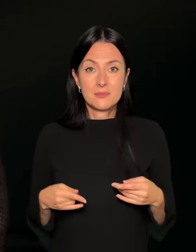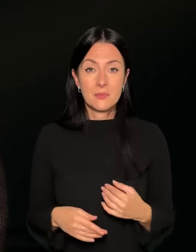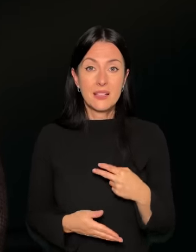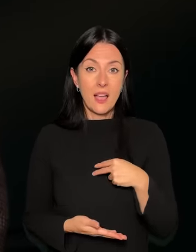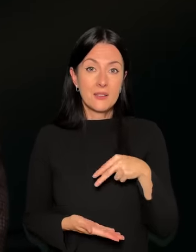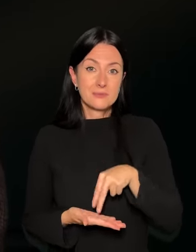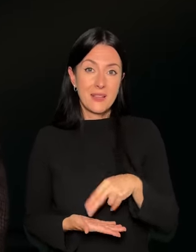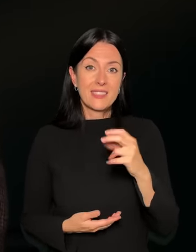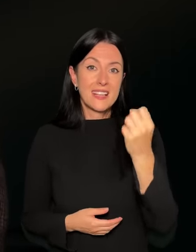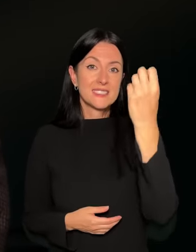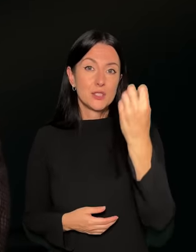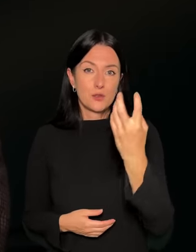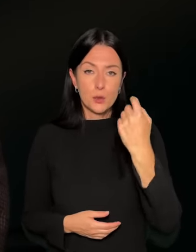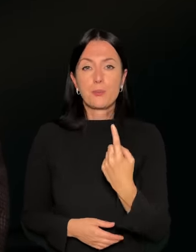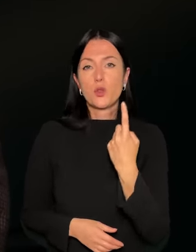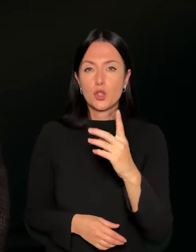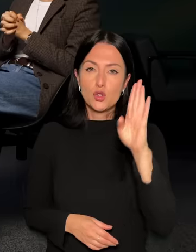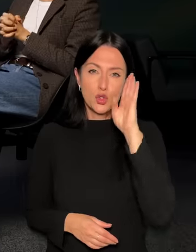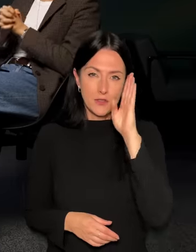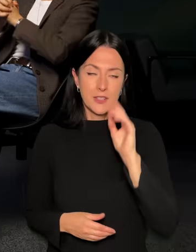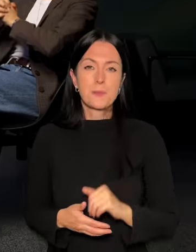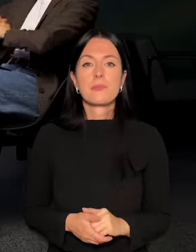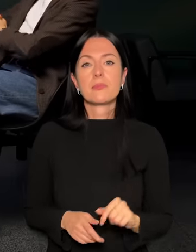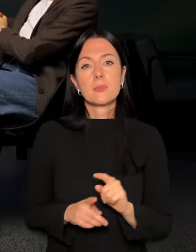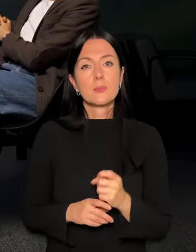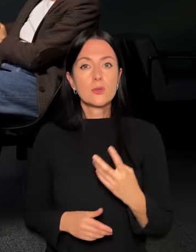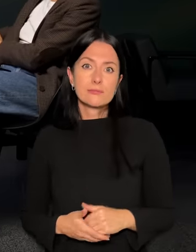I was standing at a traffic light, and one man was standing there like this.